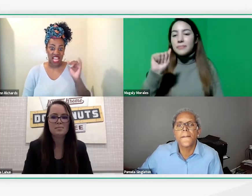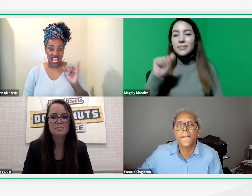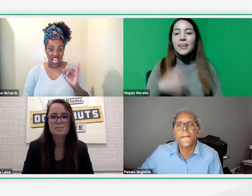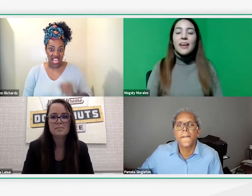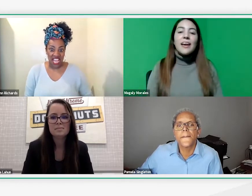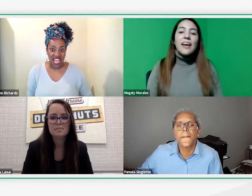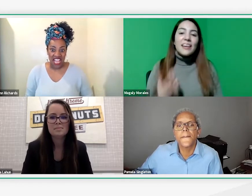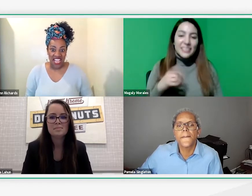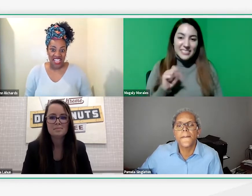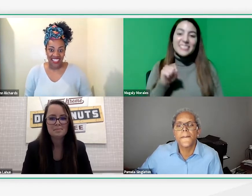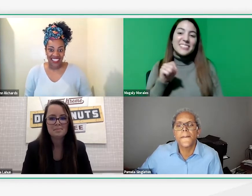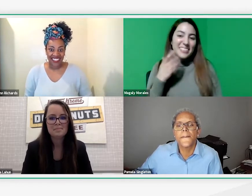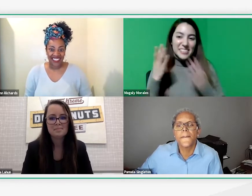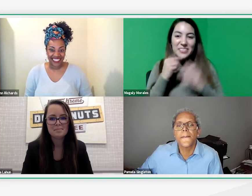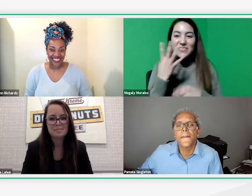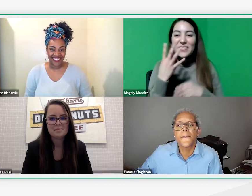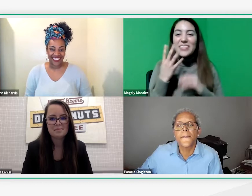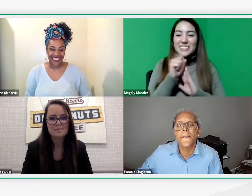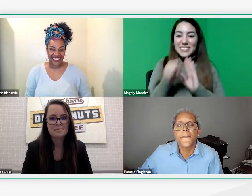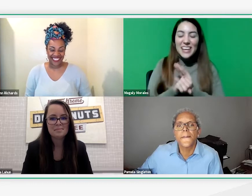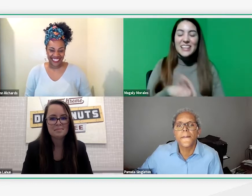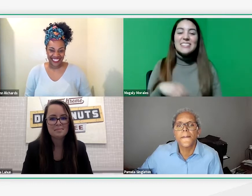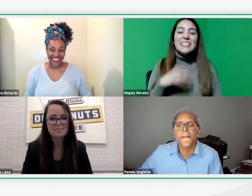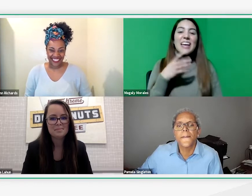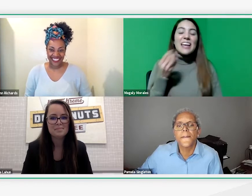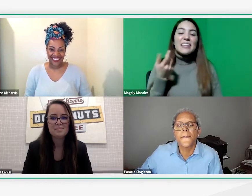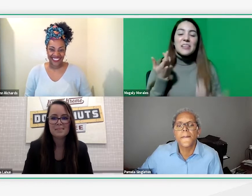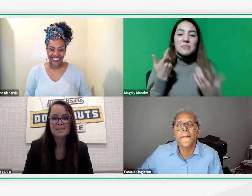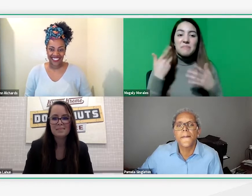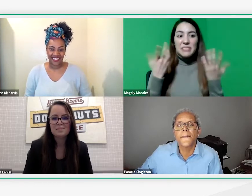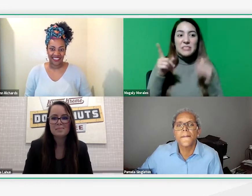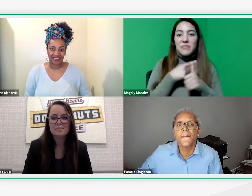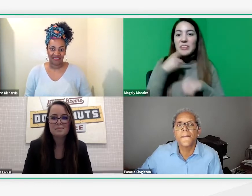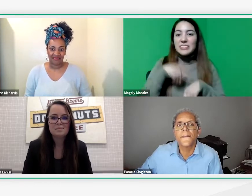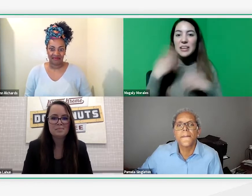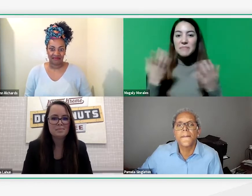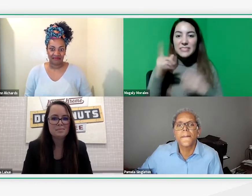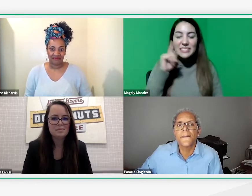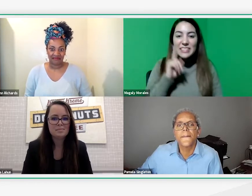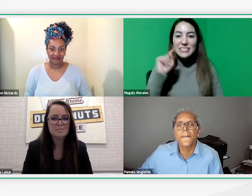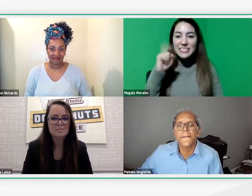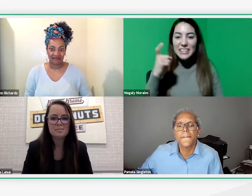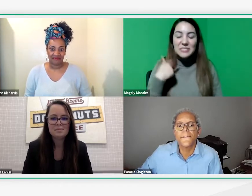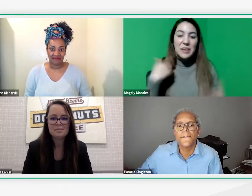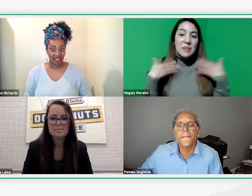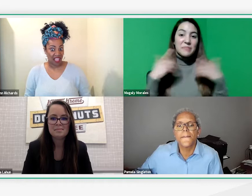Mississippi, and Alabama. So those are the 4 states that I am working with.